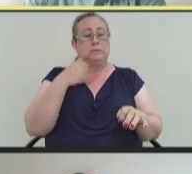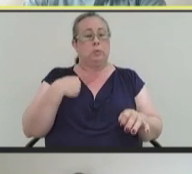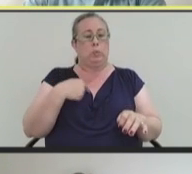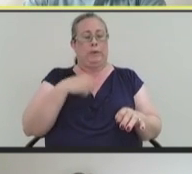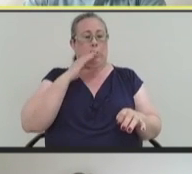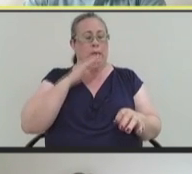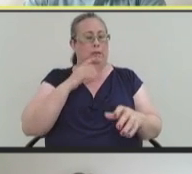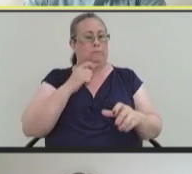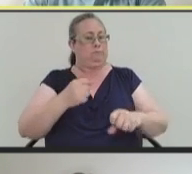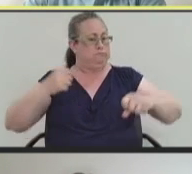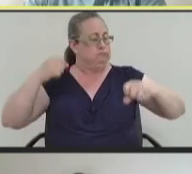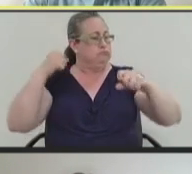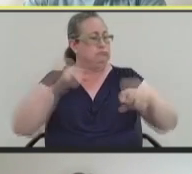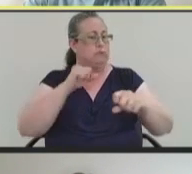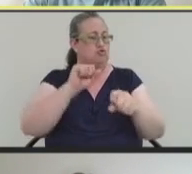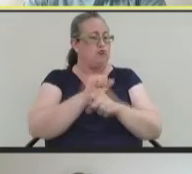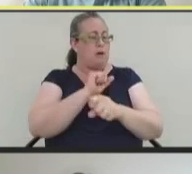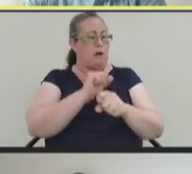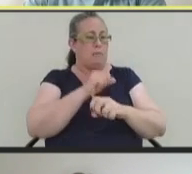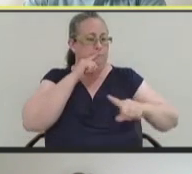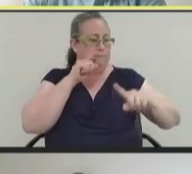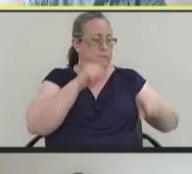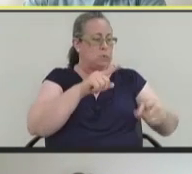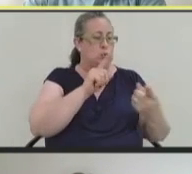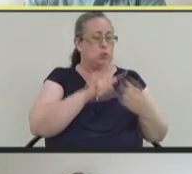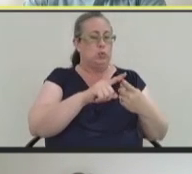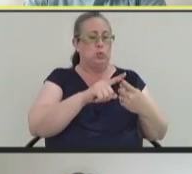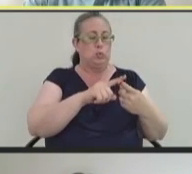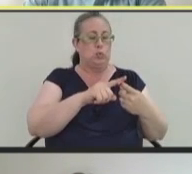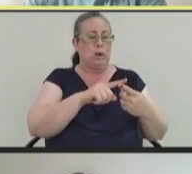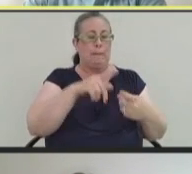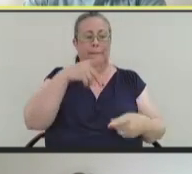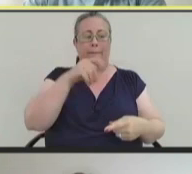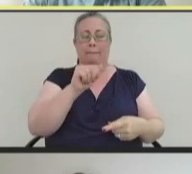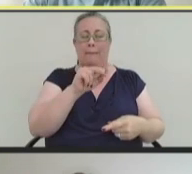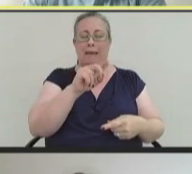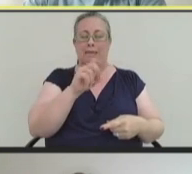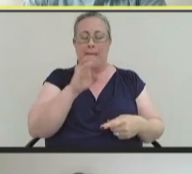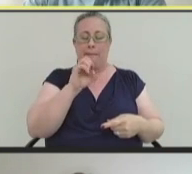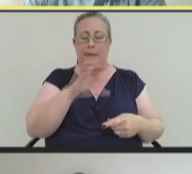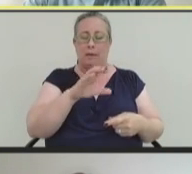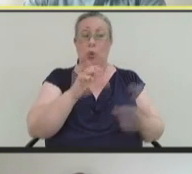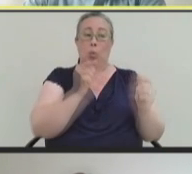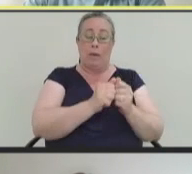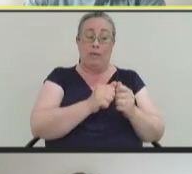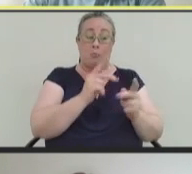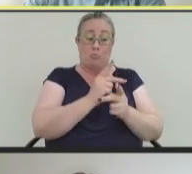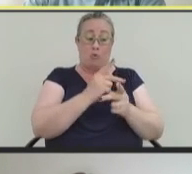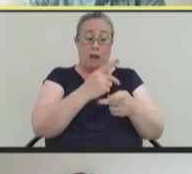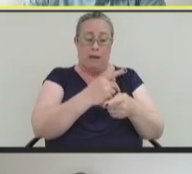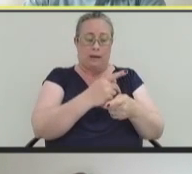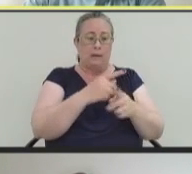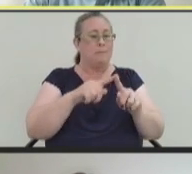to a pandemic or other need with product but not with immunization. And that's not success.